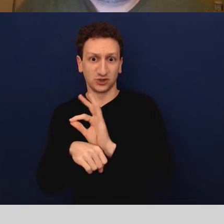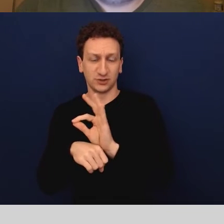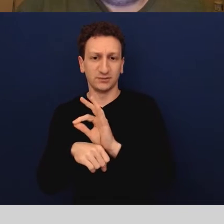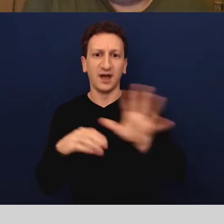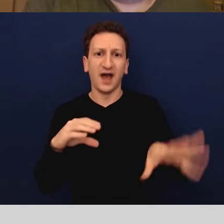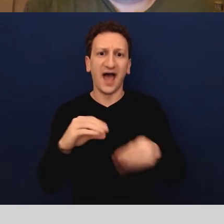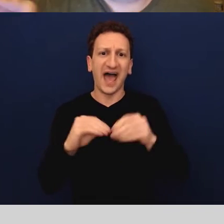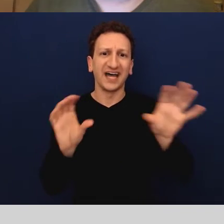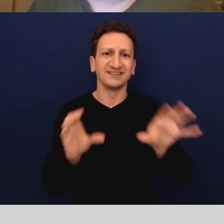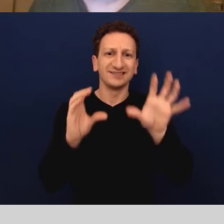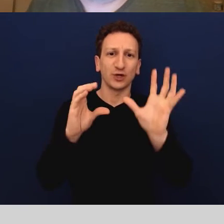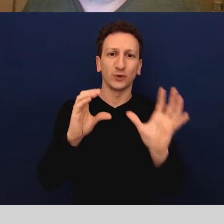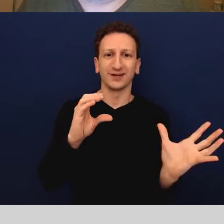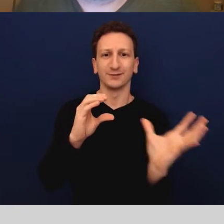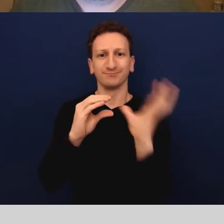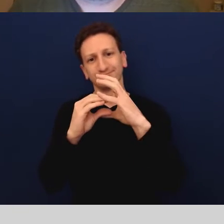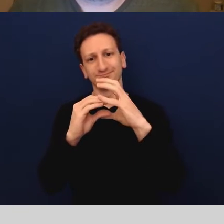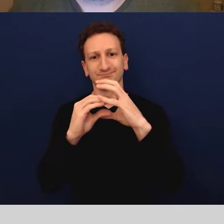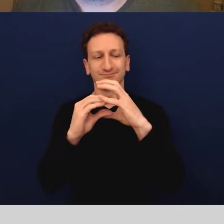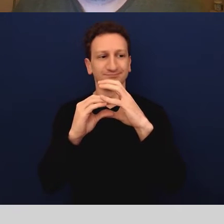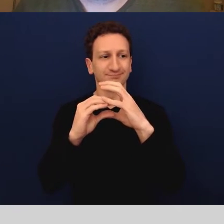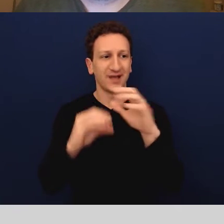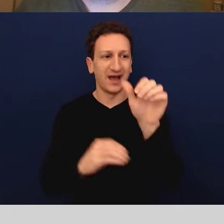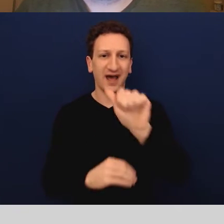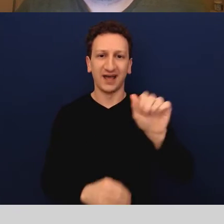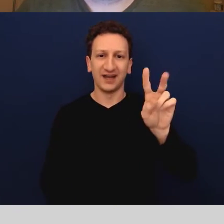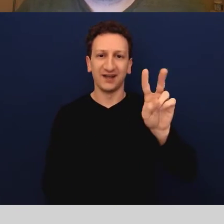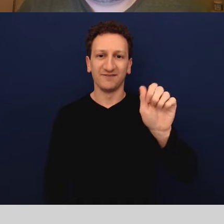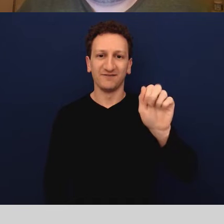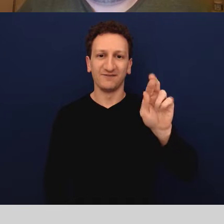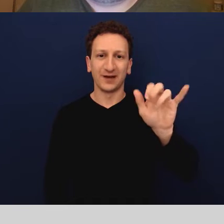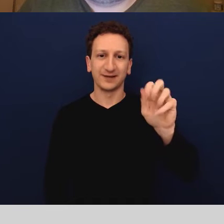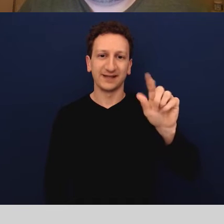at variance .primary, barely inconvenience.